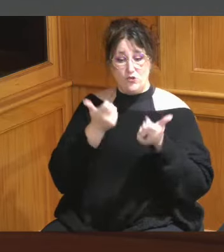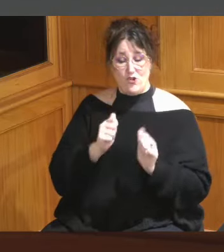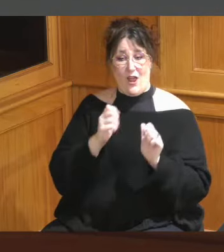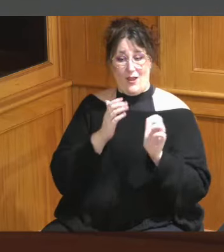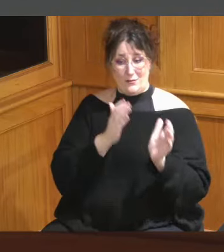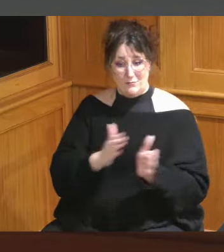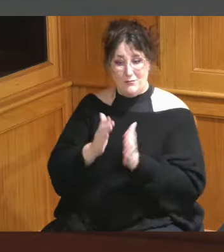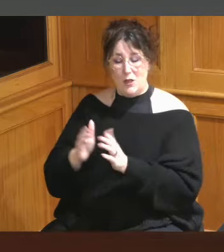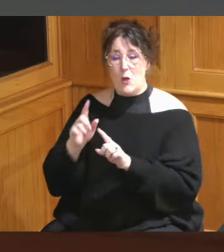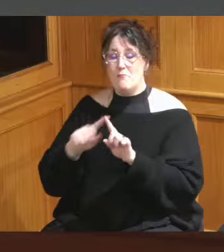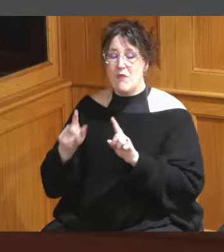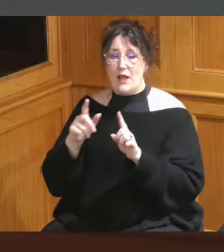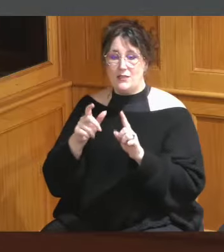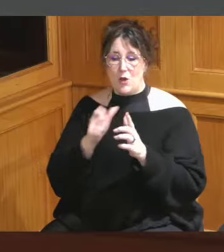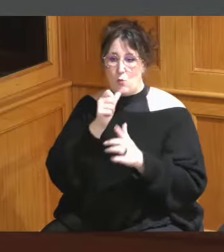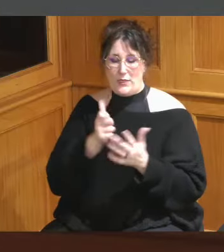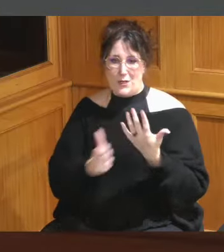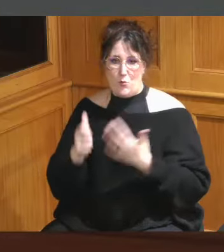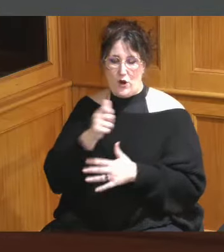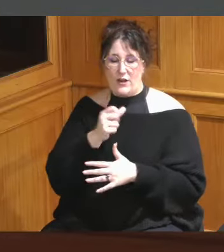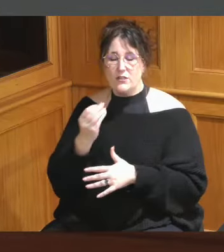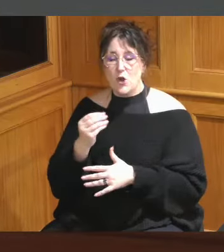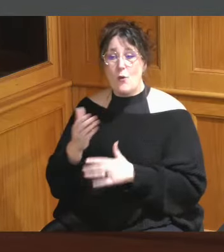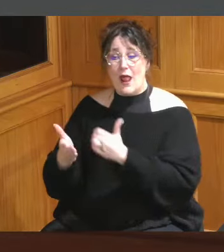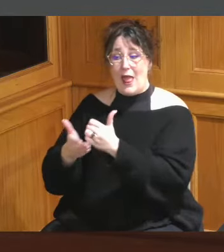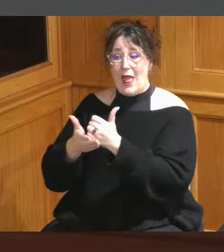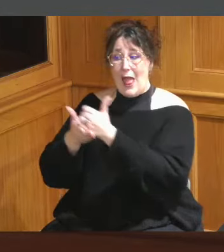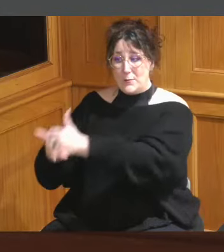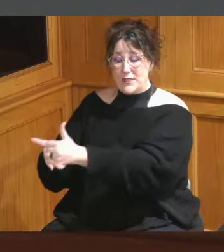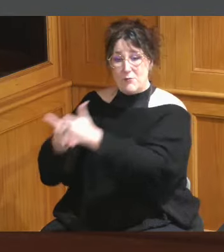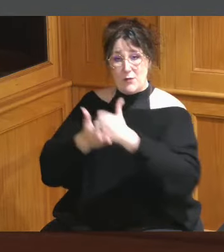it helps that private development also helps the utility. So, you could be seeing more of these.